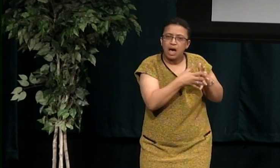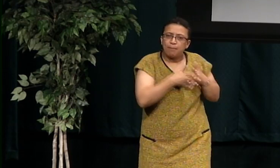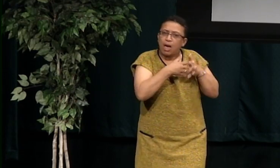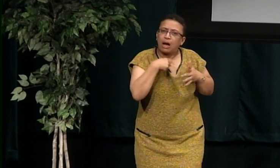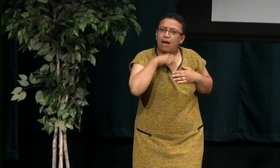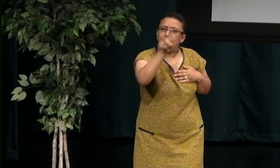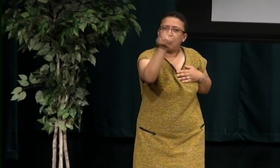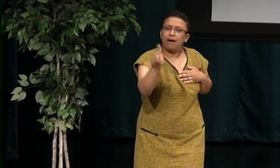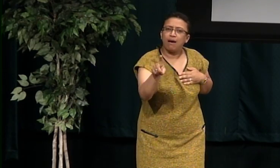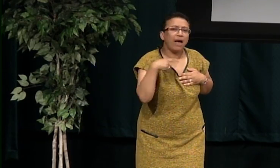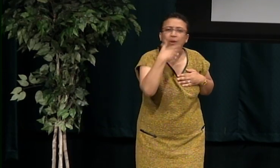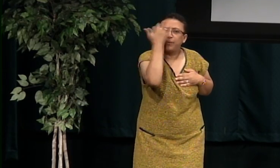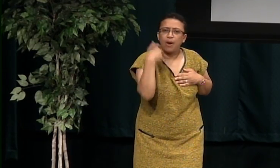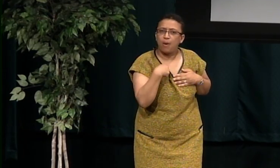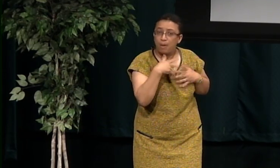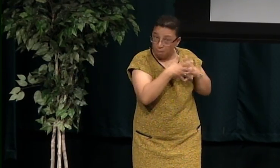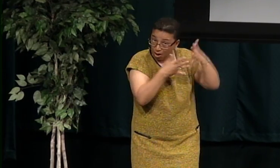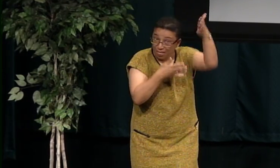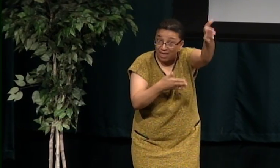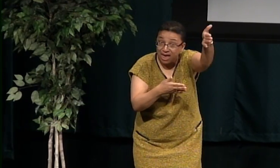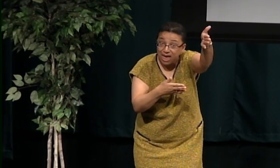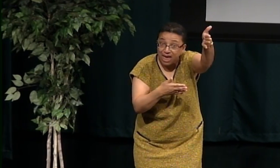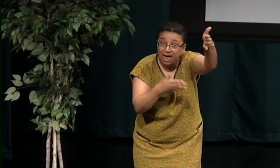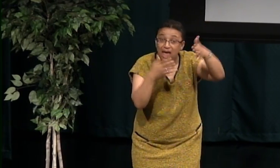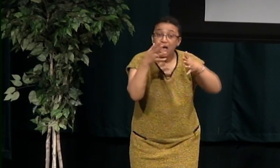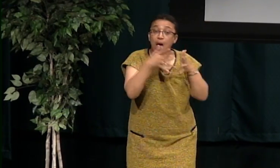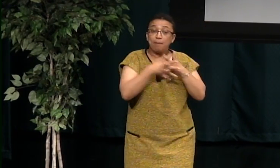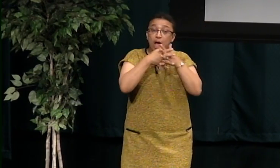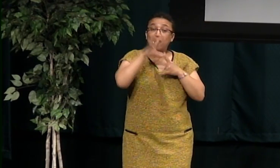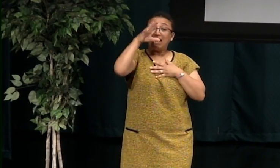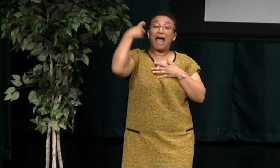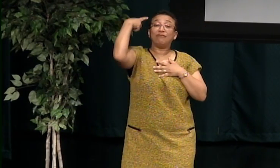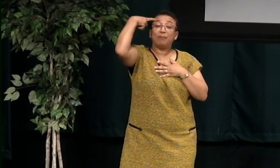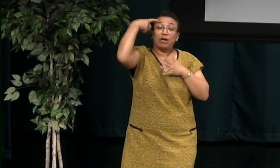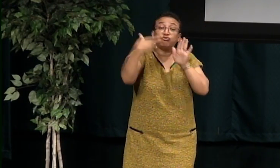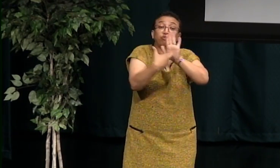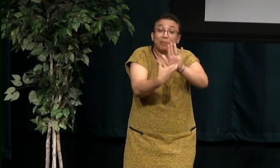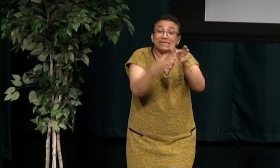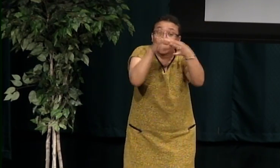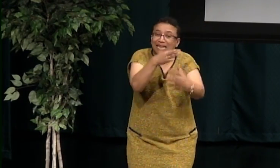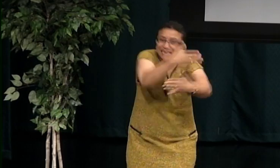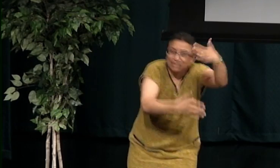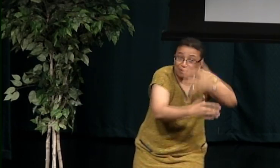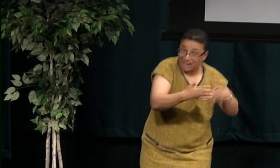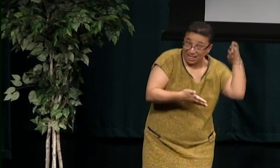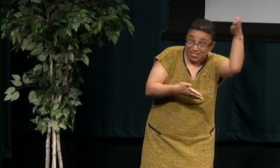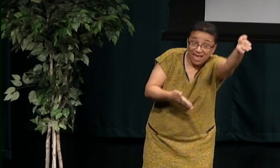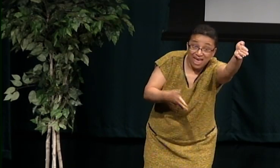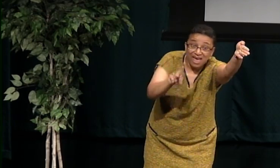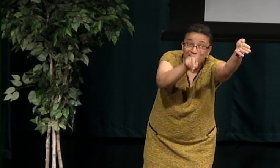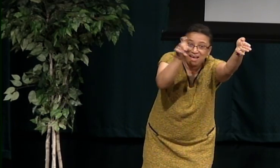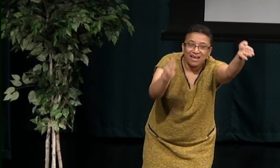Lots of officiates were there. But I don't know that there was a representative from America. From the government or anybody?